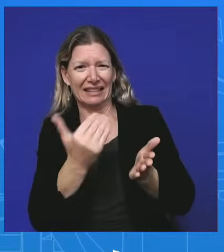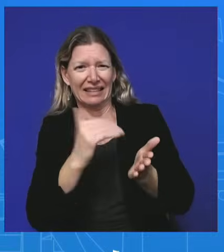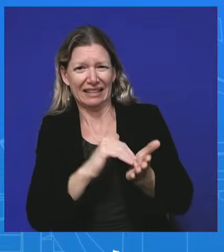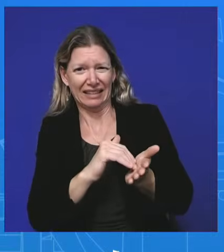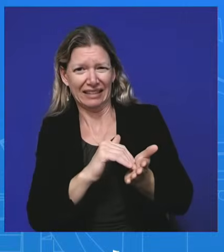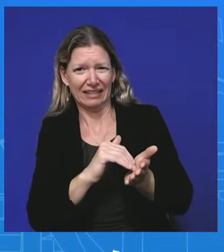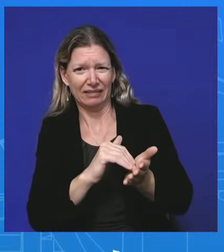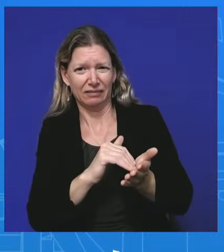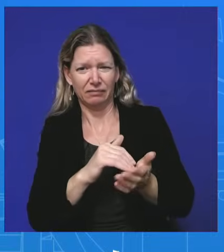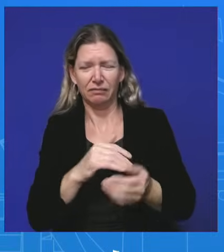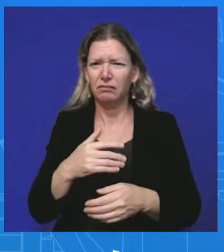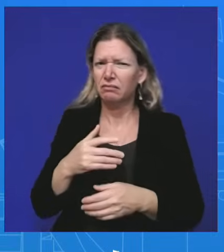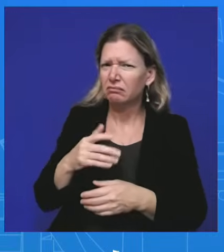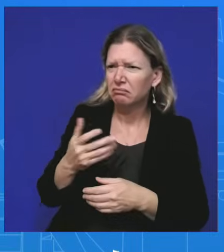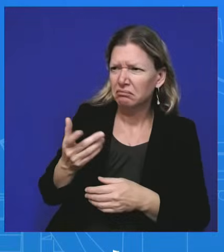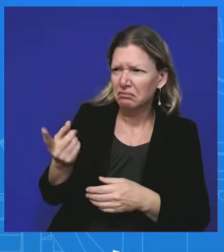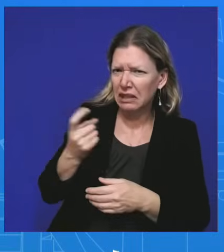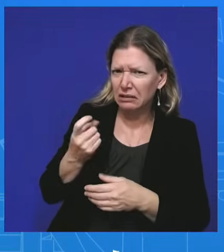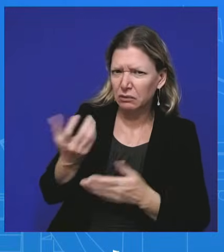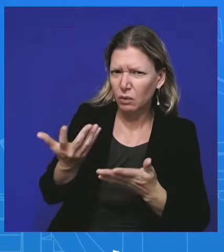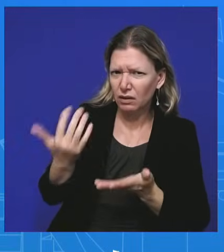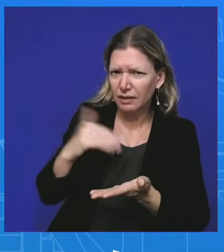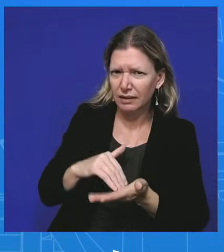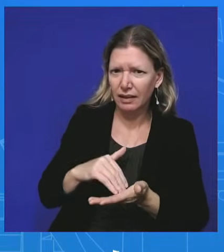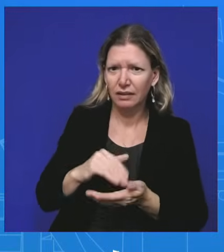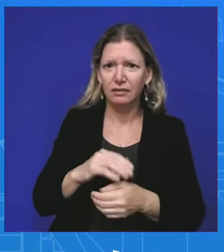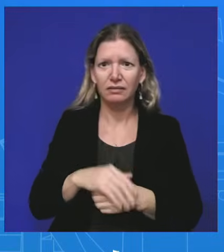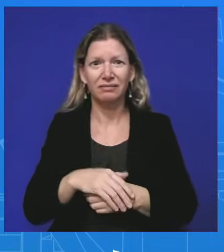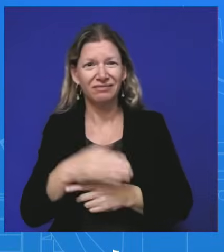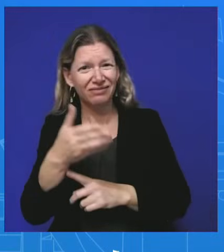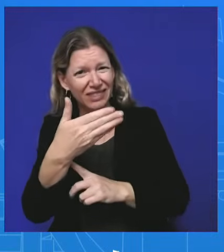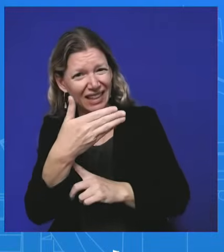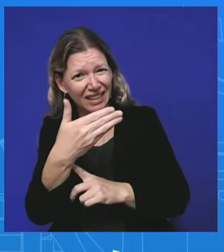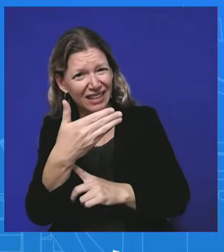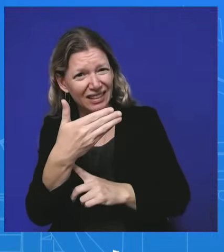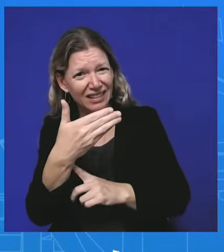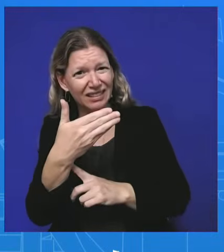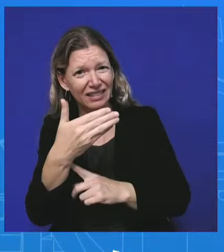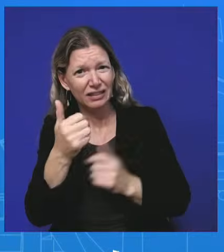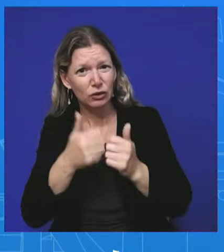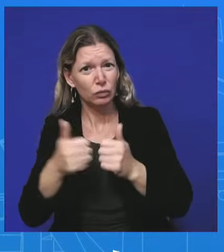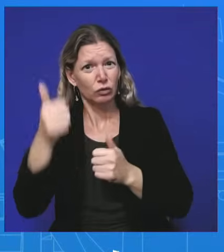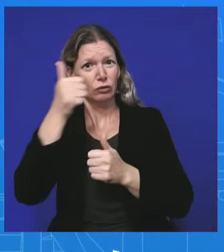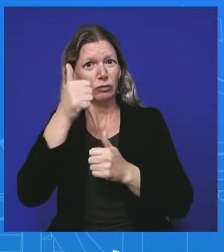Ms. Jean-Pierre: Oh, okay. The Press: -- someone who is in such a high position of power, displaying a flag in his house in such a way,